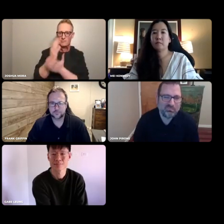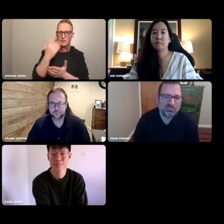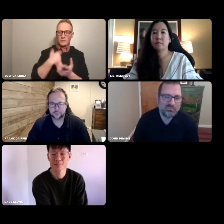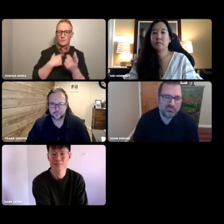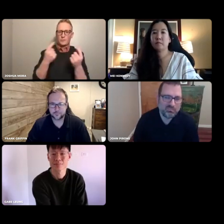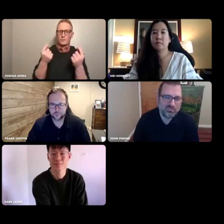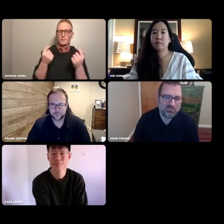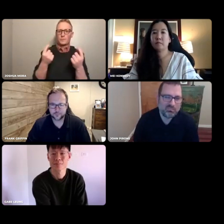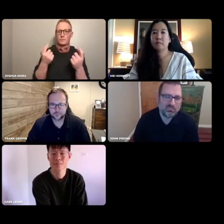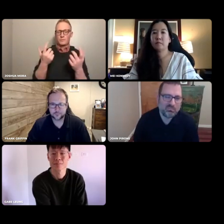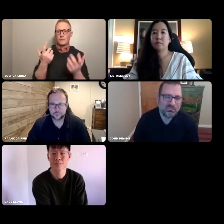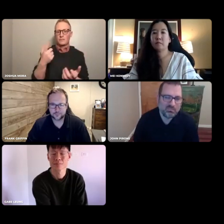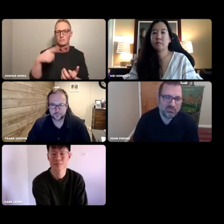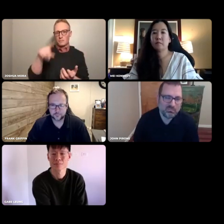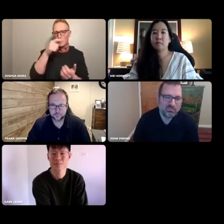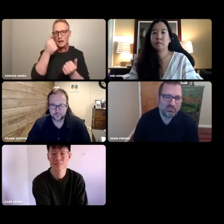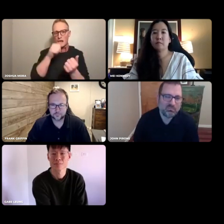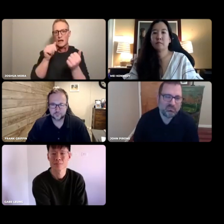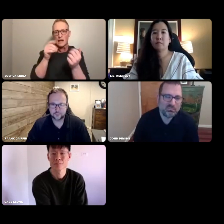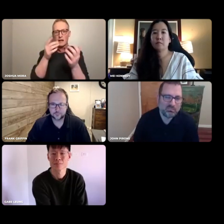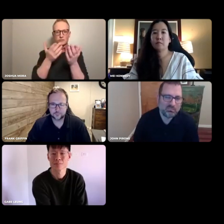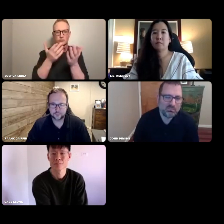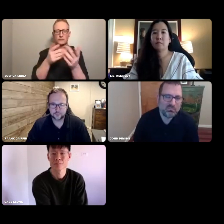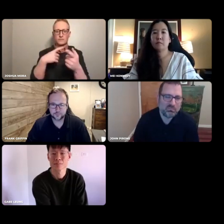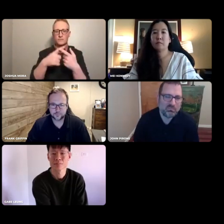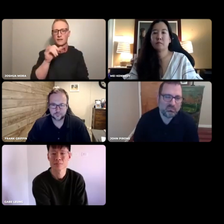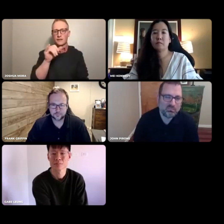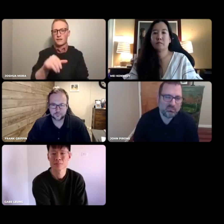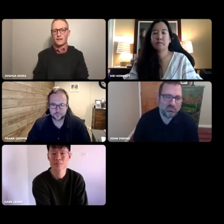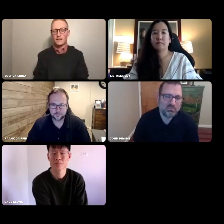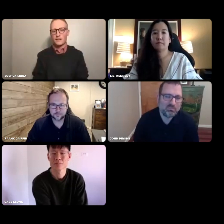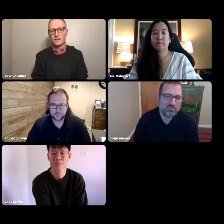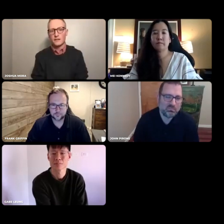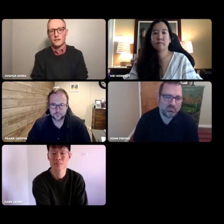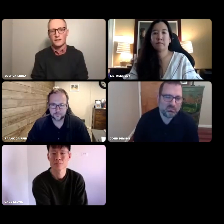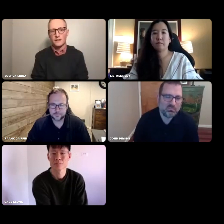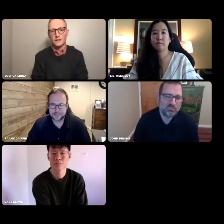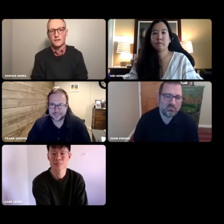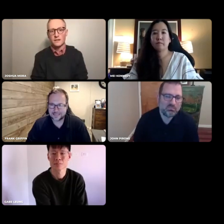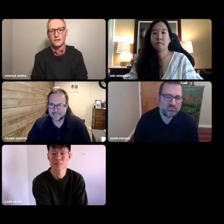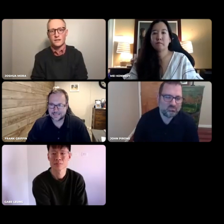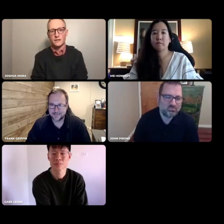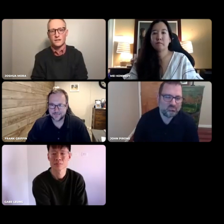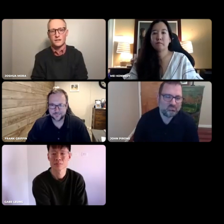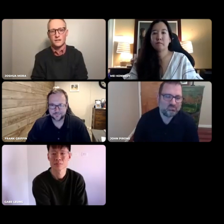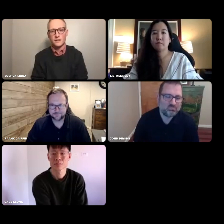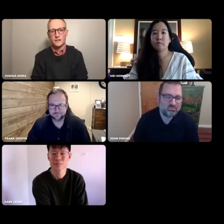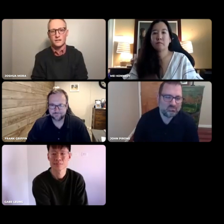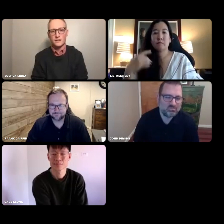Can we make copies of those? Any suggestions or comments?